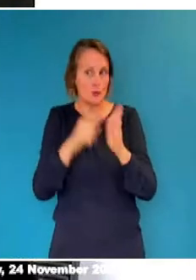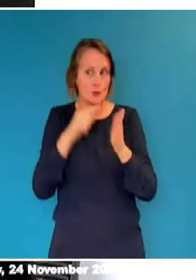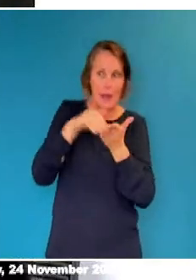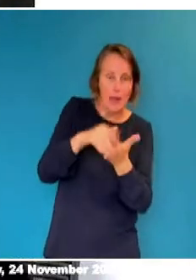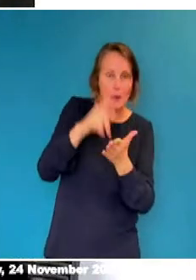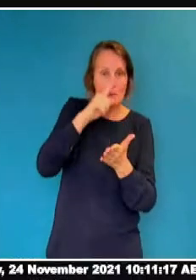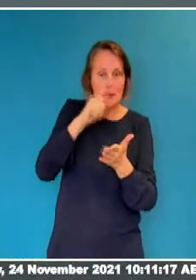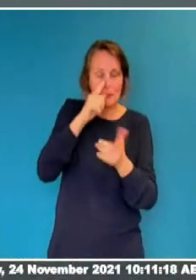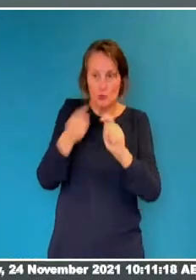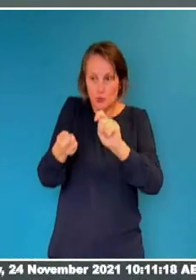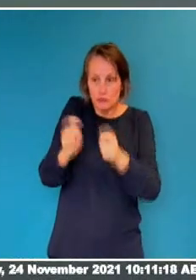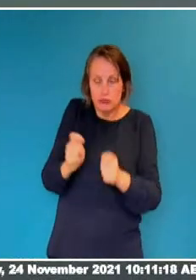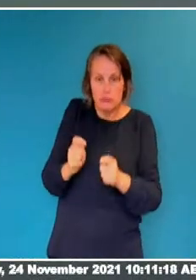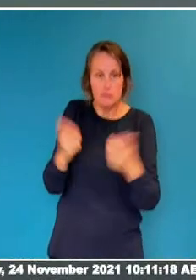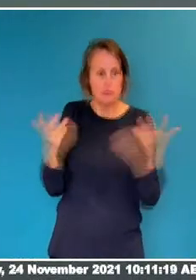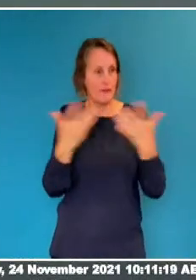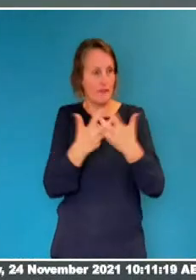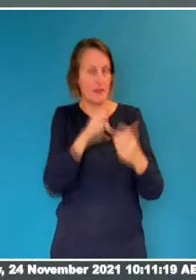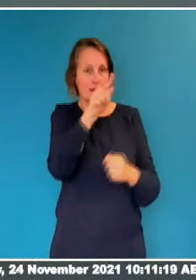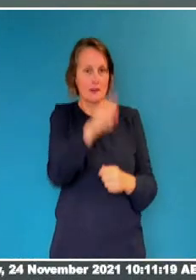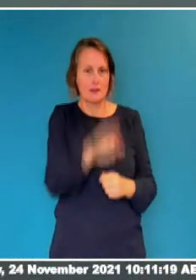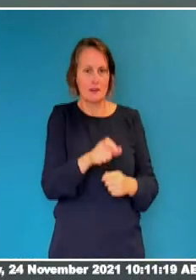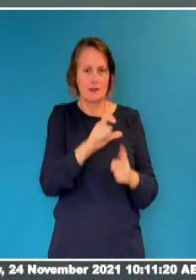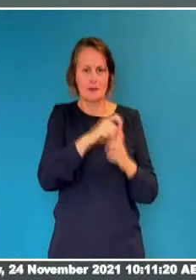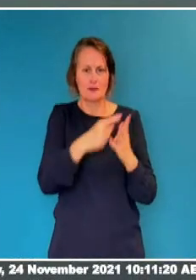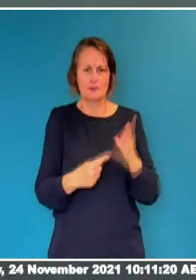(overspeaking) --- adjustment policy as such.